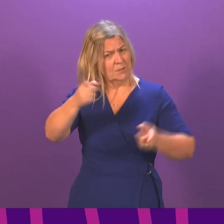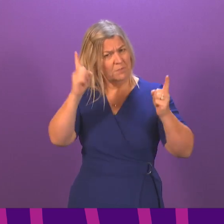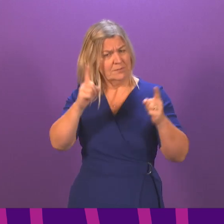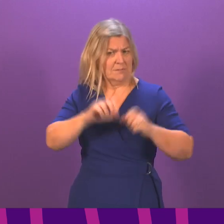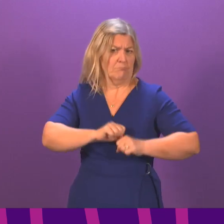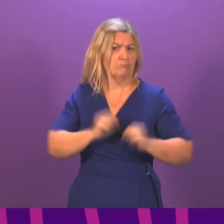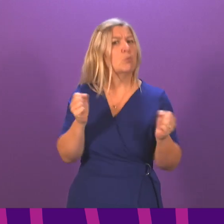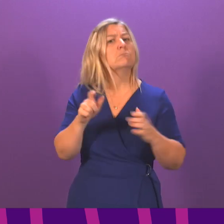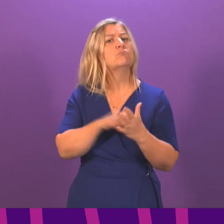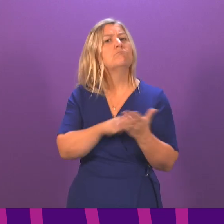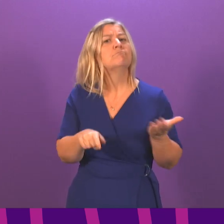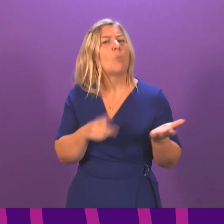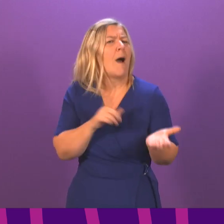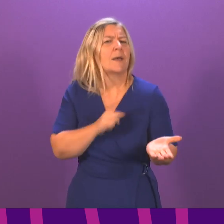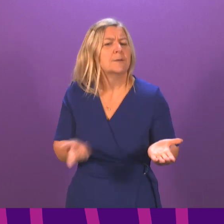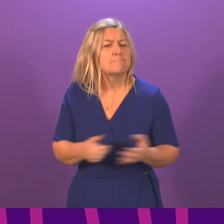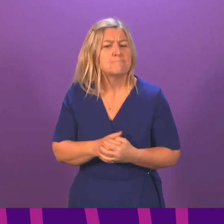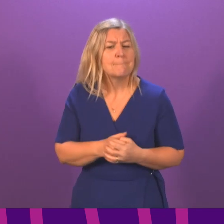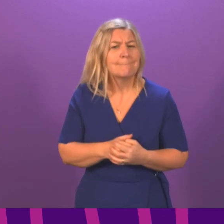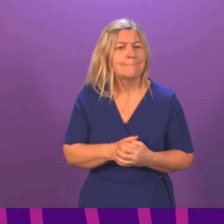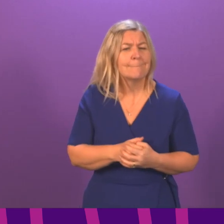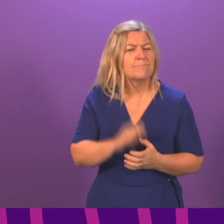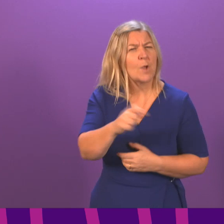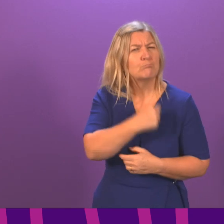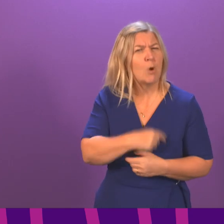The First Minister (Nicola Sturgeon): That is not the case. The Scottish Government